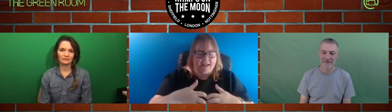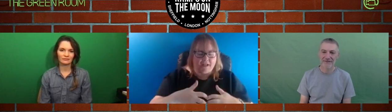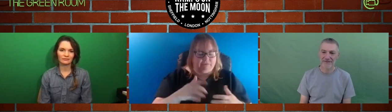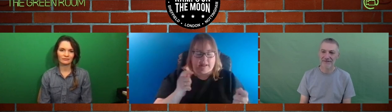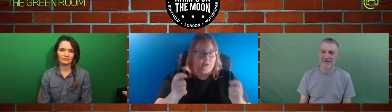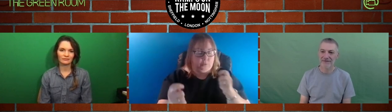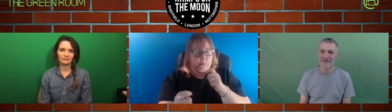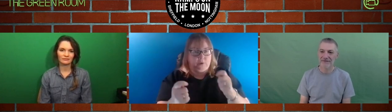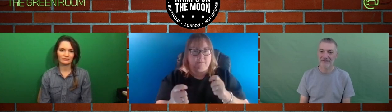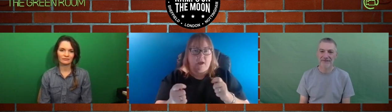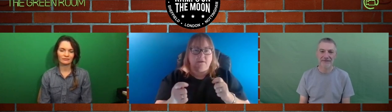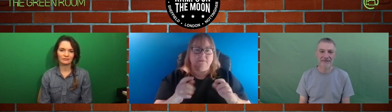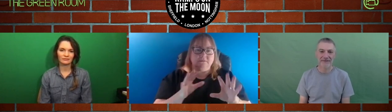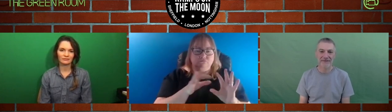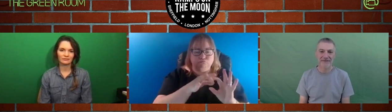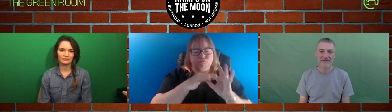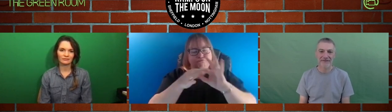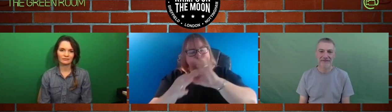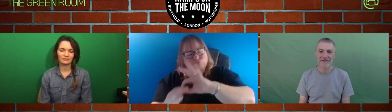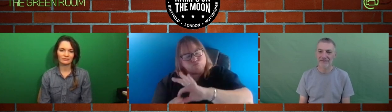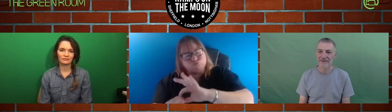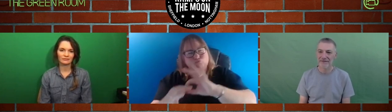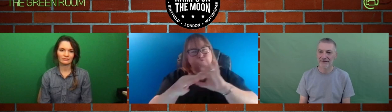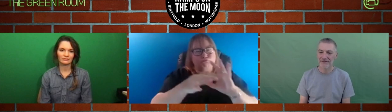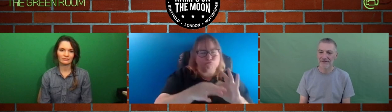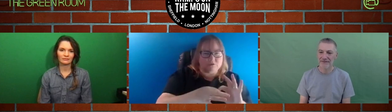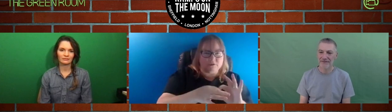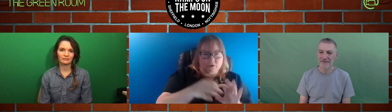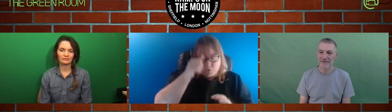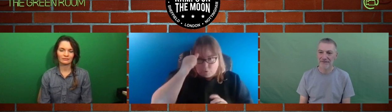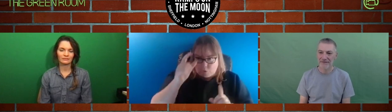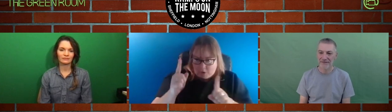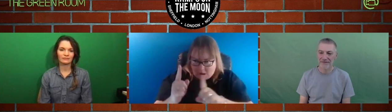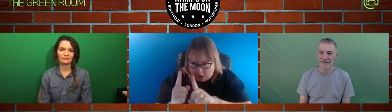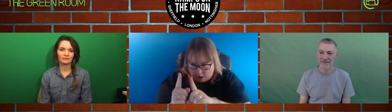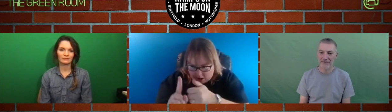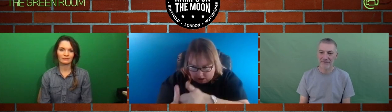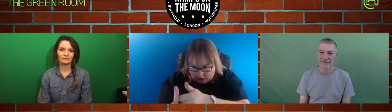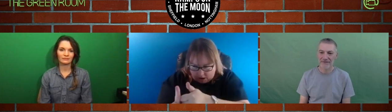rhythm didn't we Rebekah. I knew when you didn't need me and when you were totally independent backstage but I